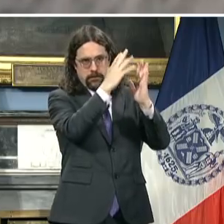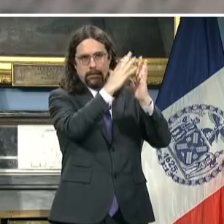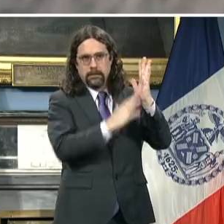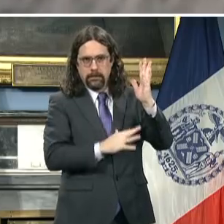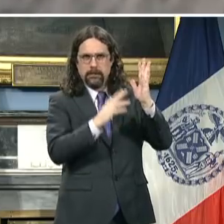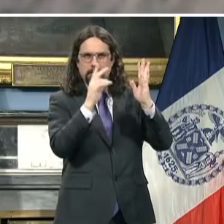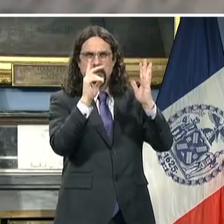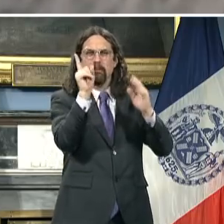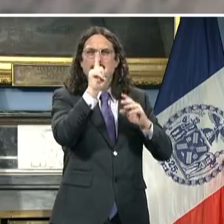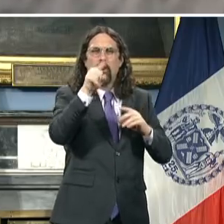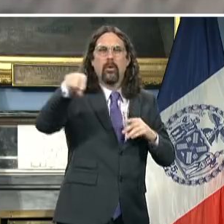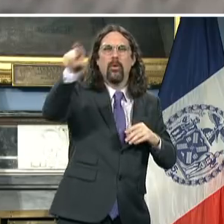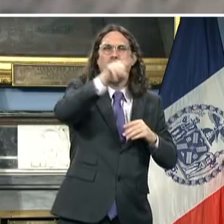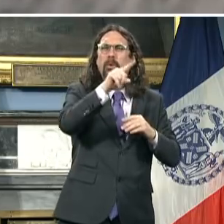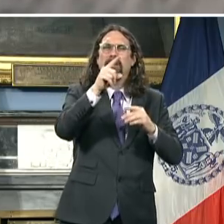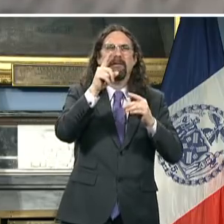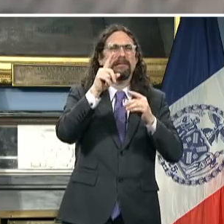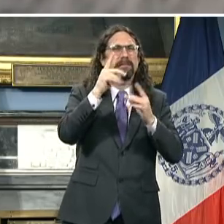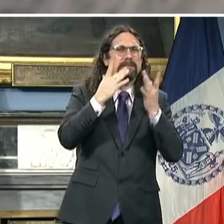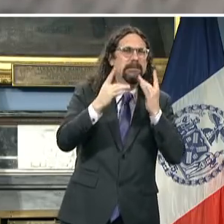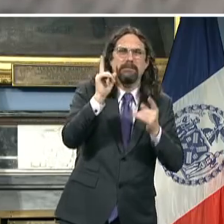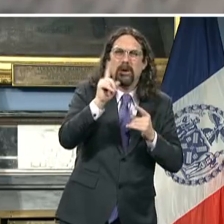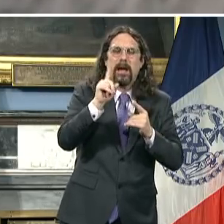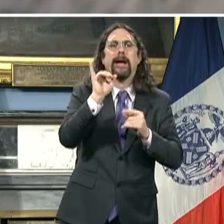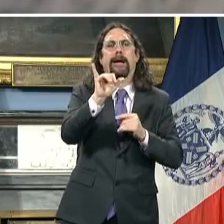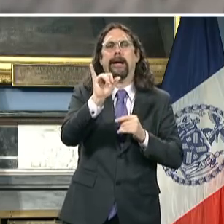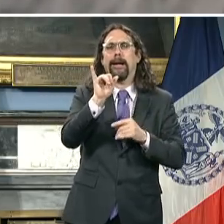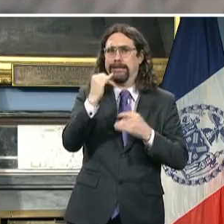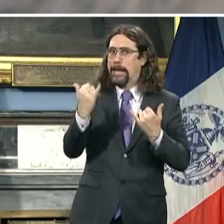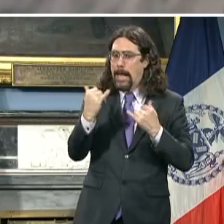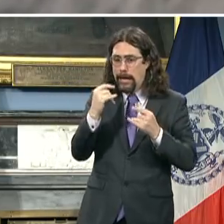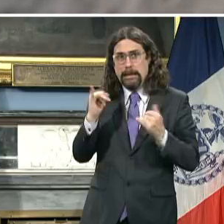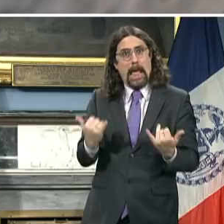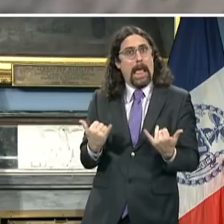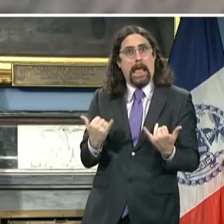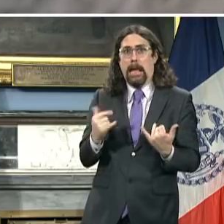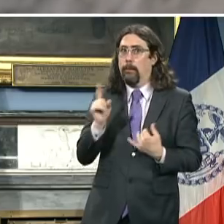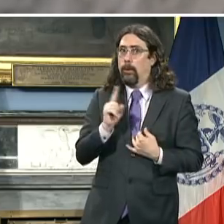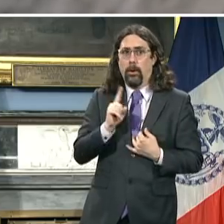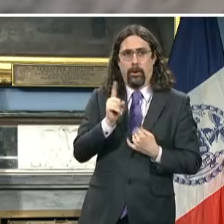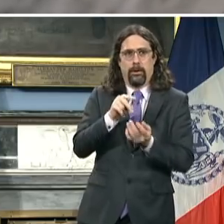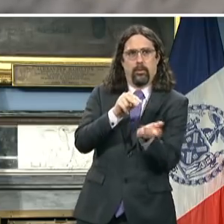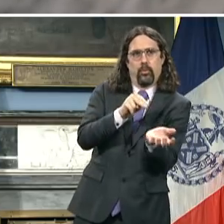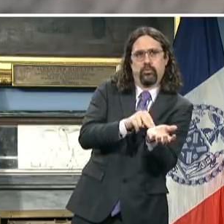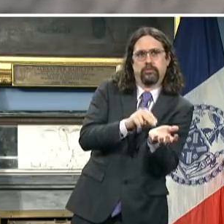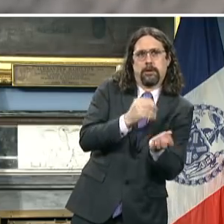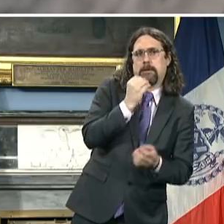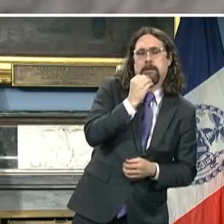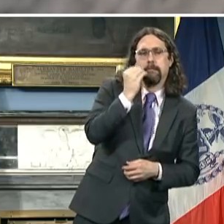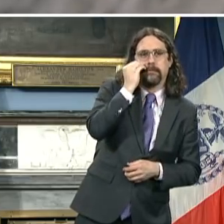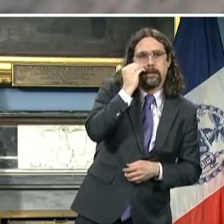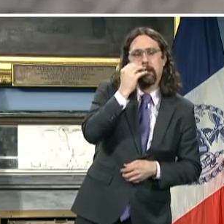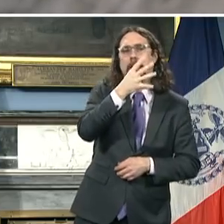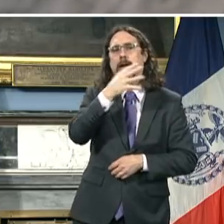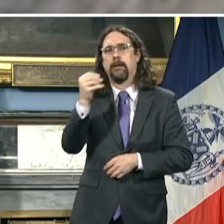ABOUT. LAST WEEK ALL HOSPITALS COMBINED USED APPROXIMATELY 1.8 MILLION